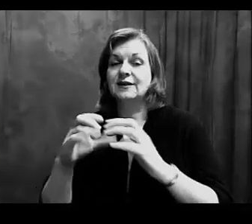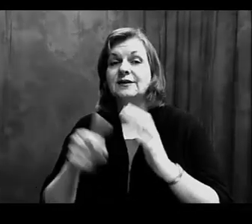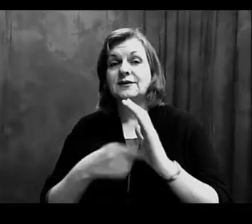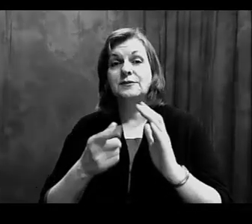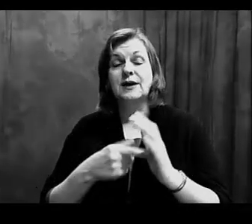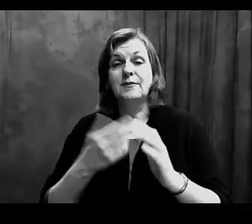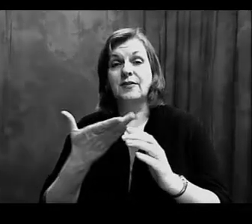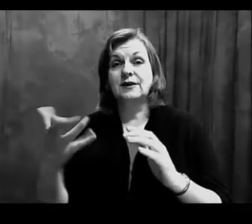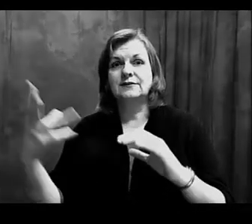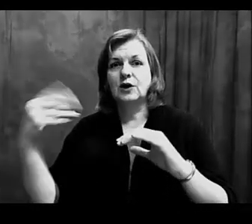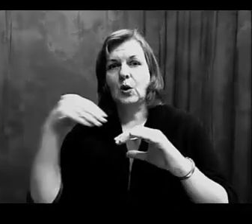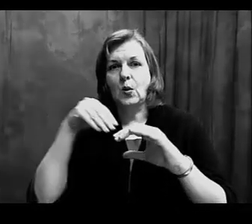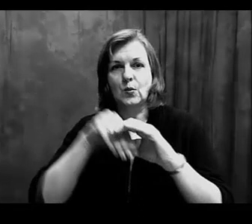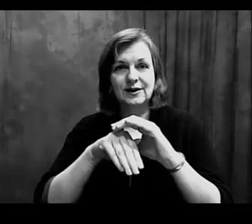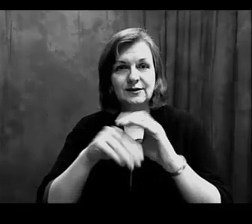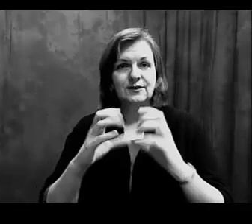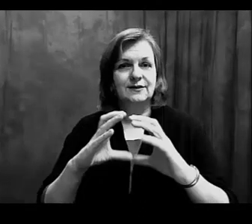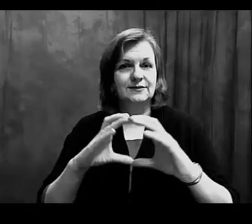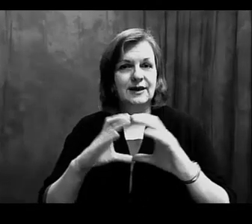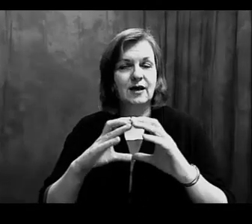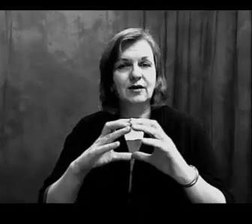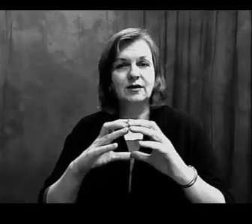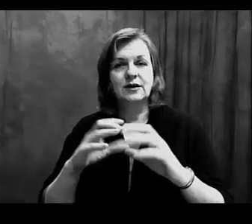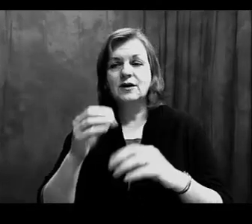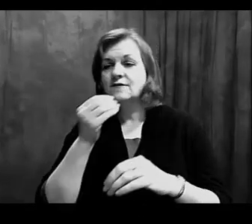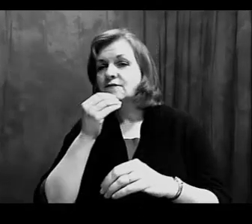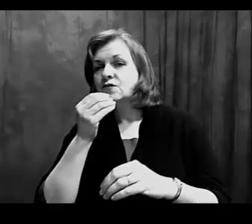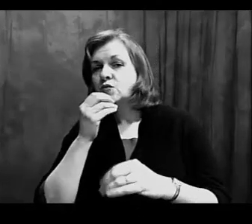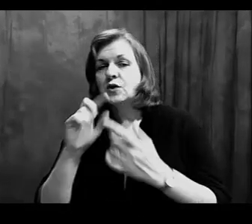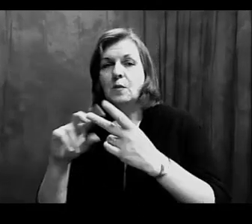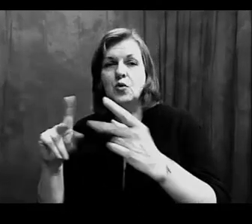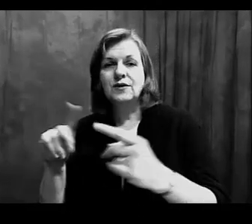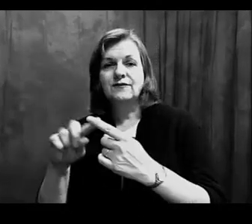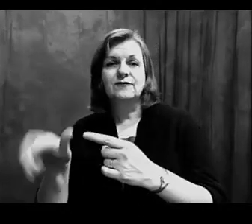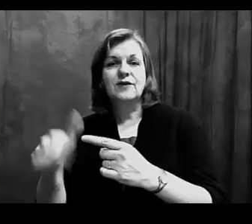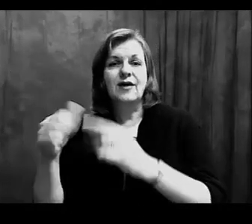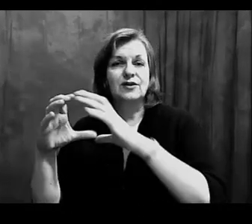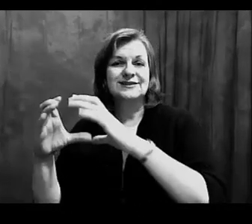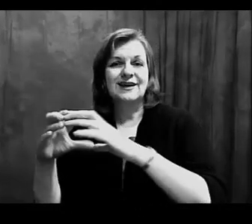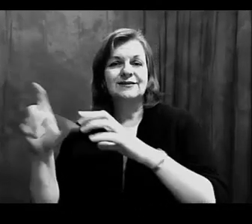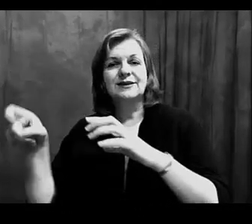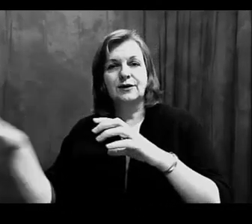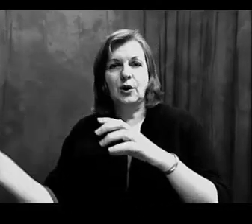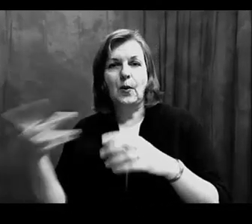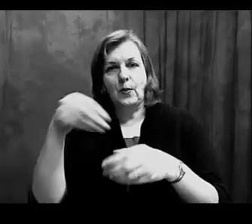now the problem is things don't just move out of the cells sometimes wwe are moving things